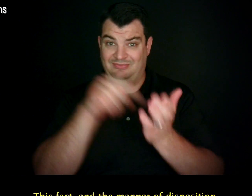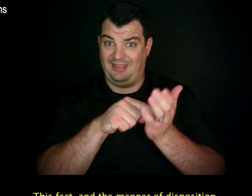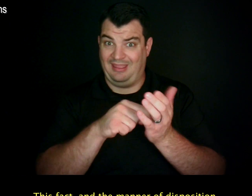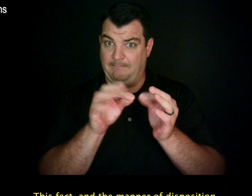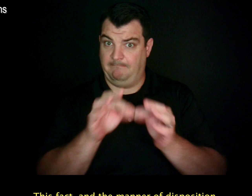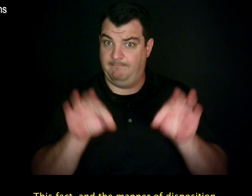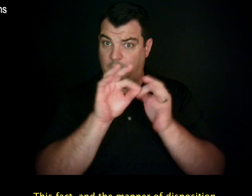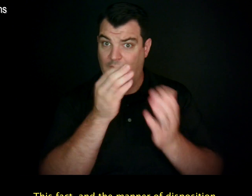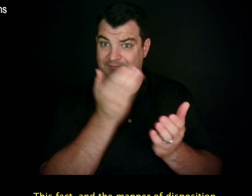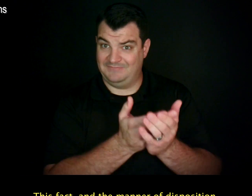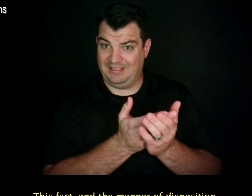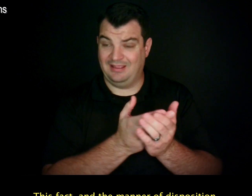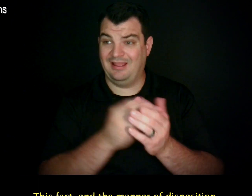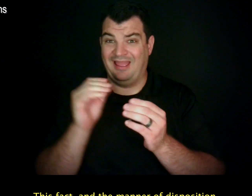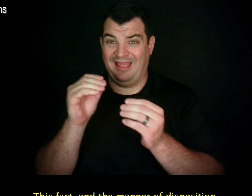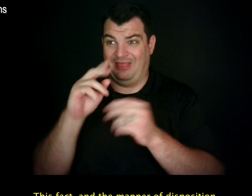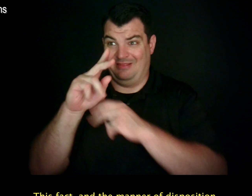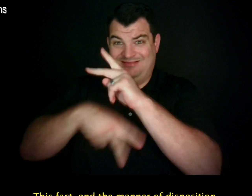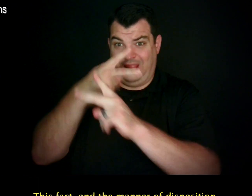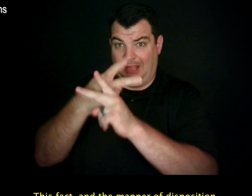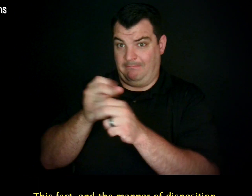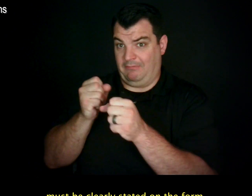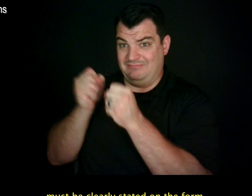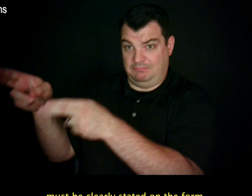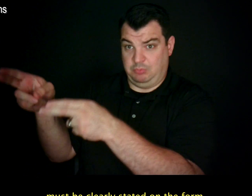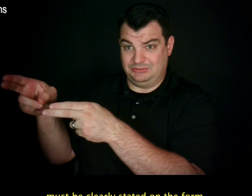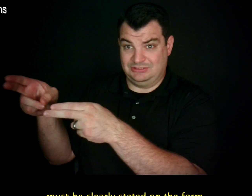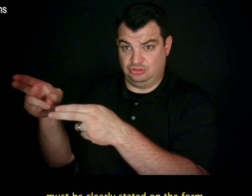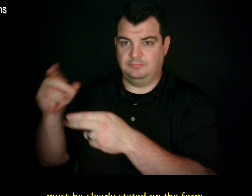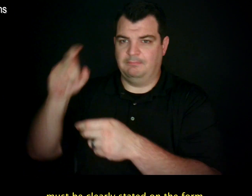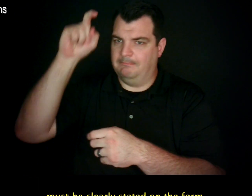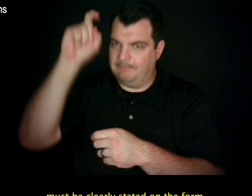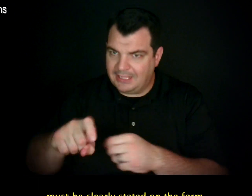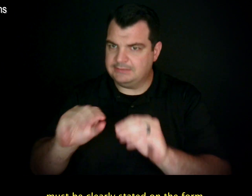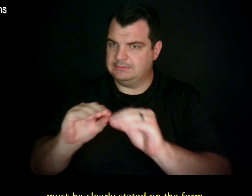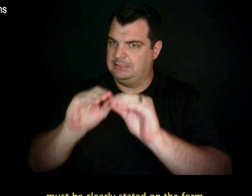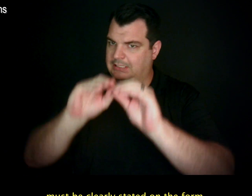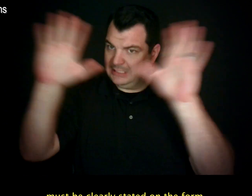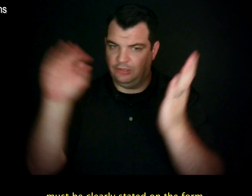This fact, and the manner of disposition, must be clearly stated on the form.